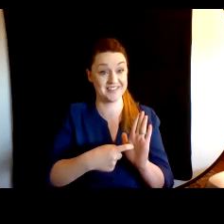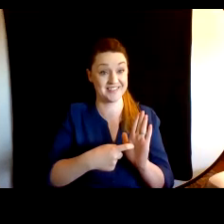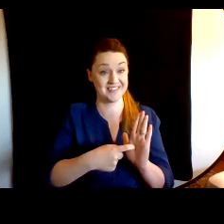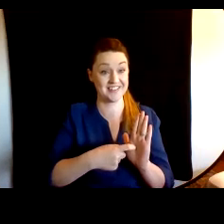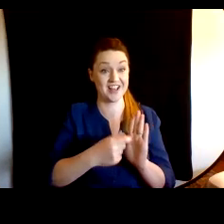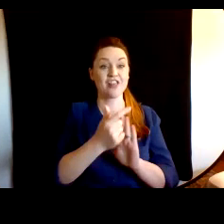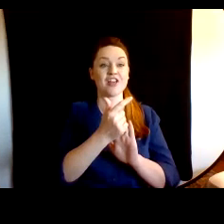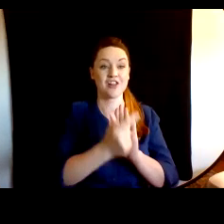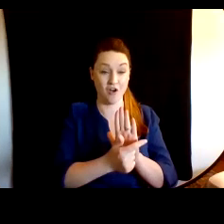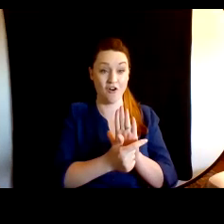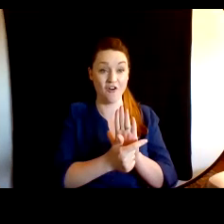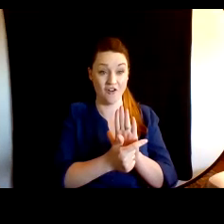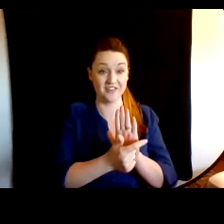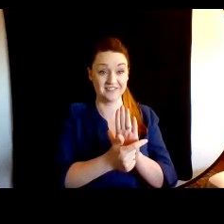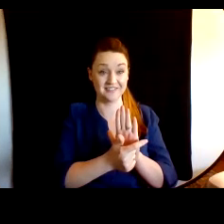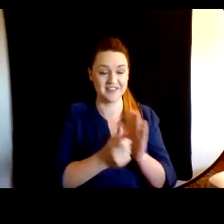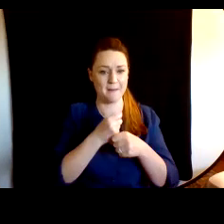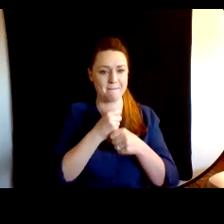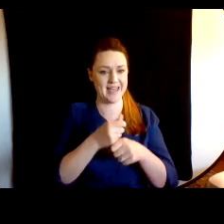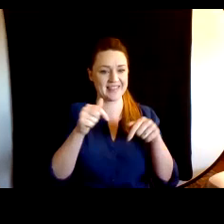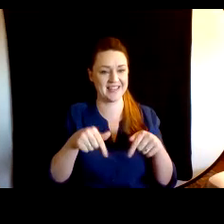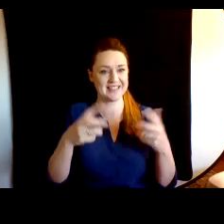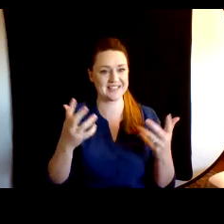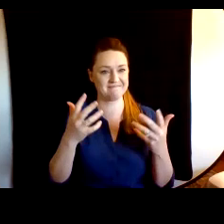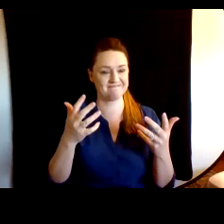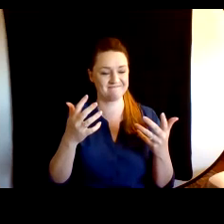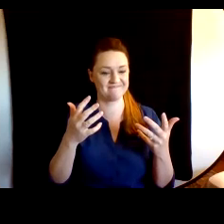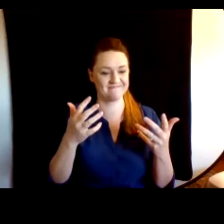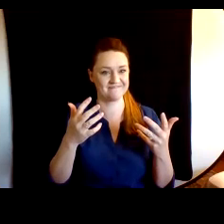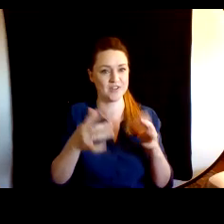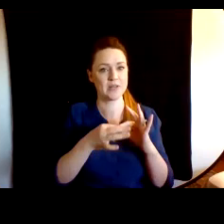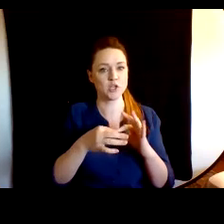that are related to disability rights in disasters